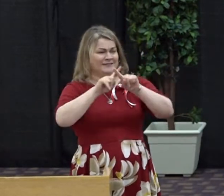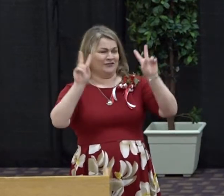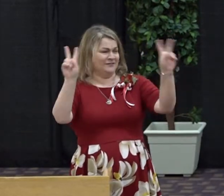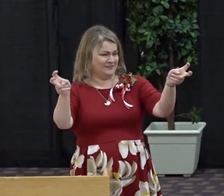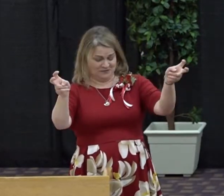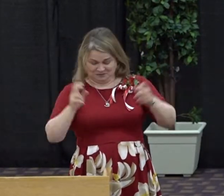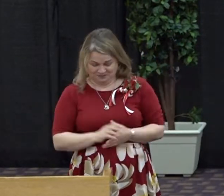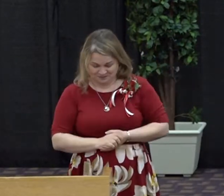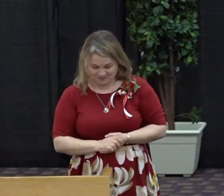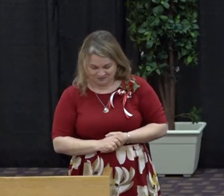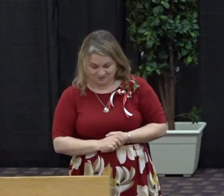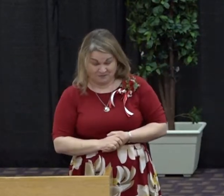She teaches all of the general studies.